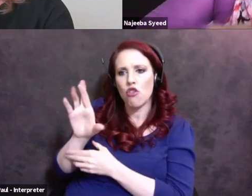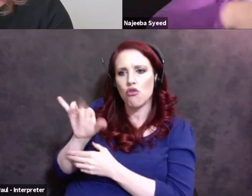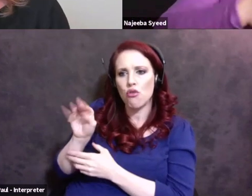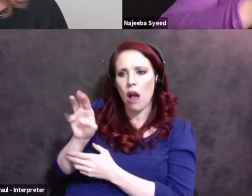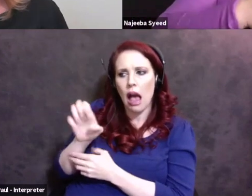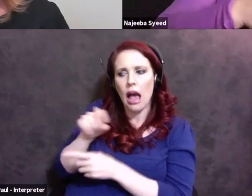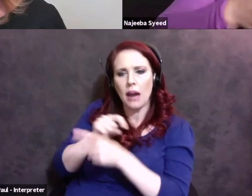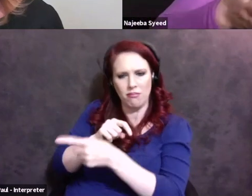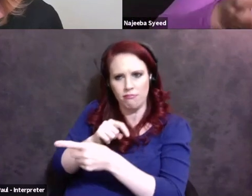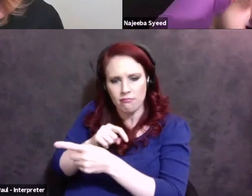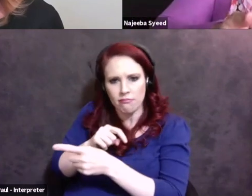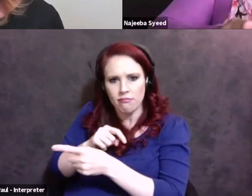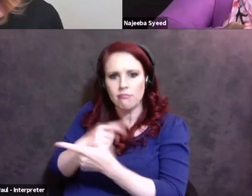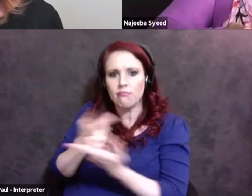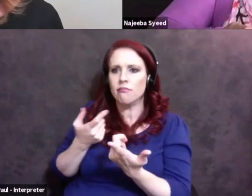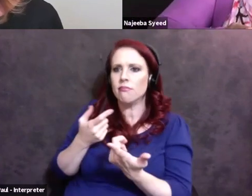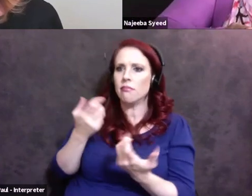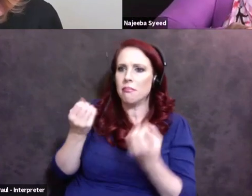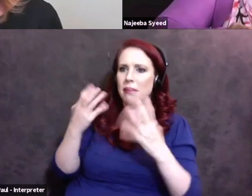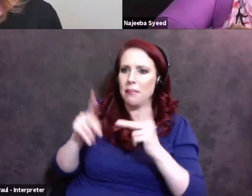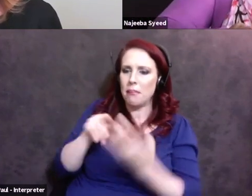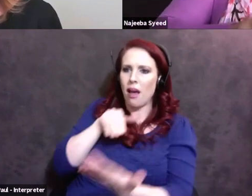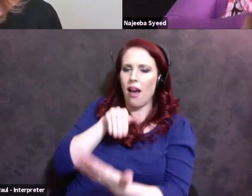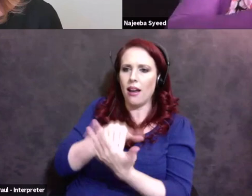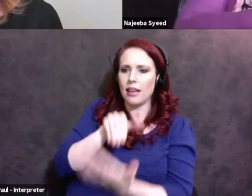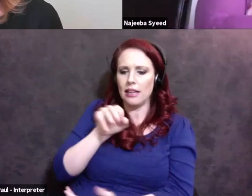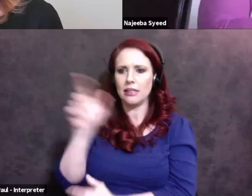Anti-Muslim bias may operate against people who identify as Muslim and it may operate